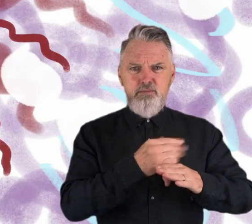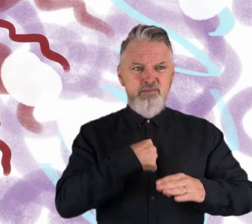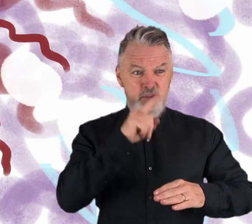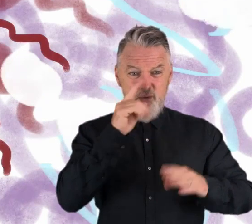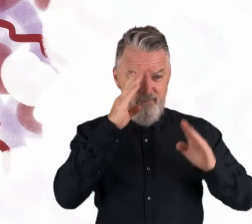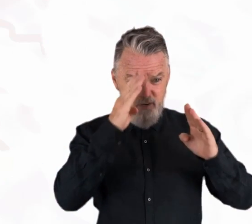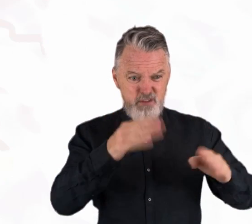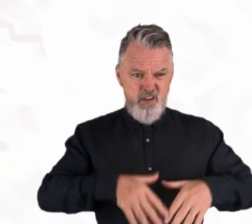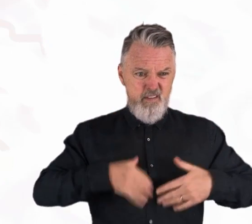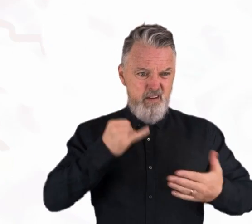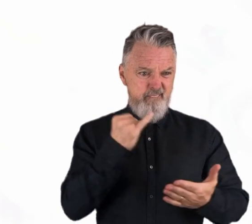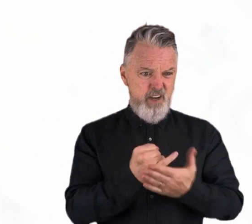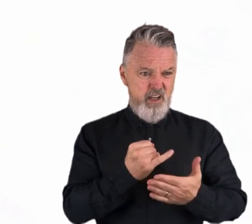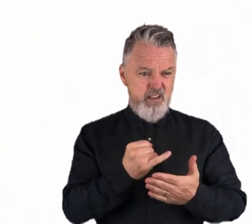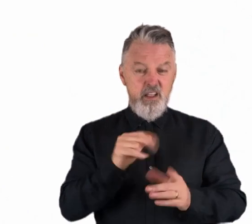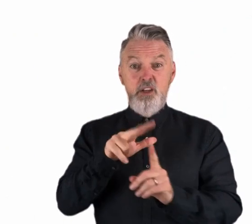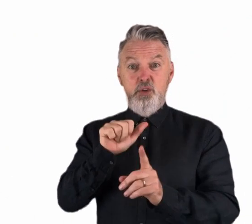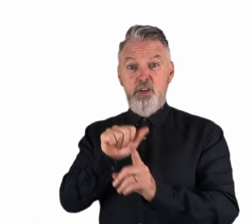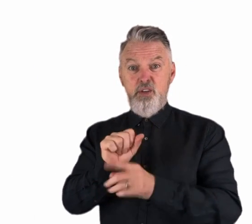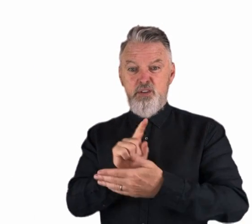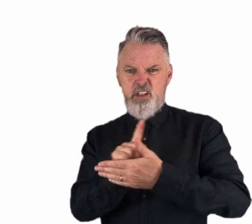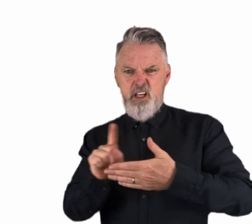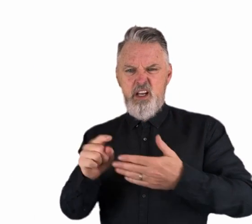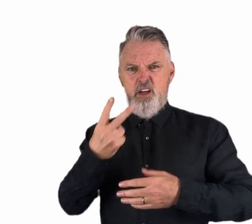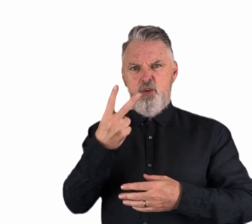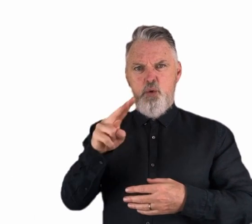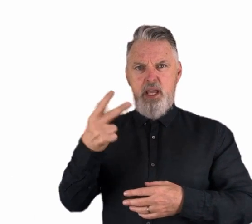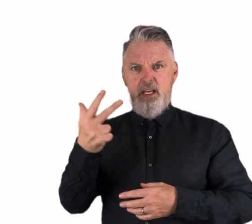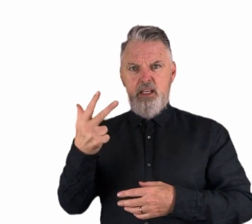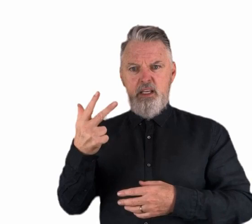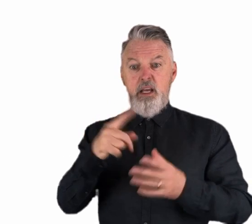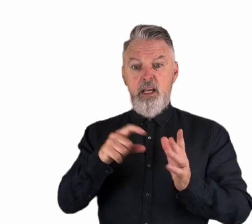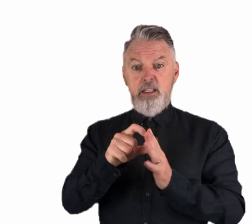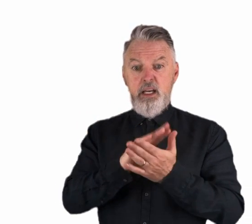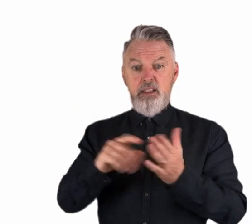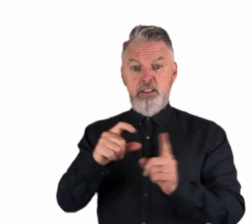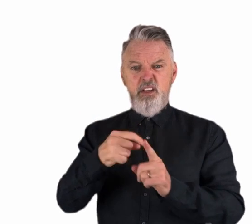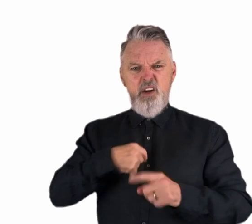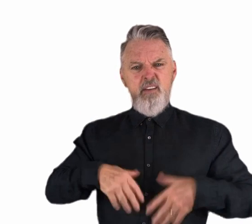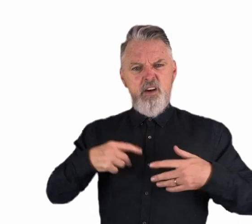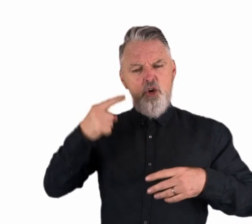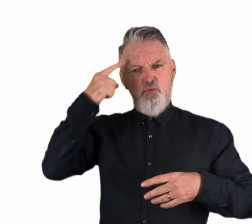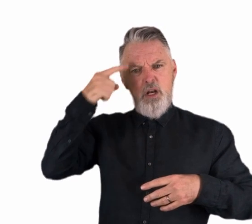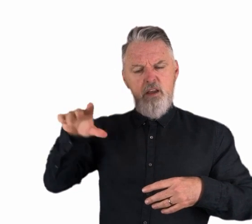When I was diagnosed with ADHD in late 2019, I was relieved. But I had no idea how to explain it to my boss.